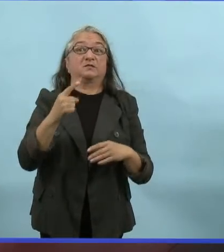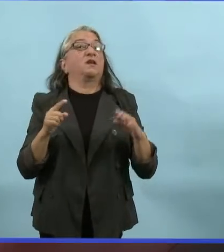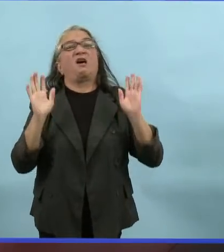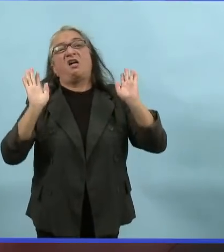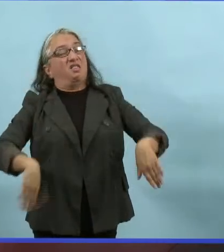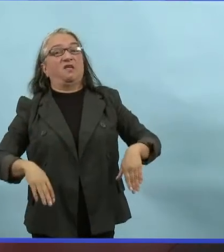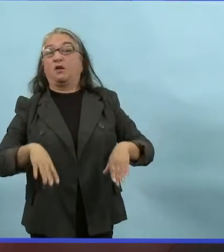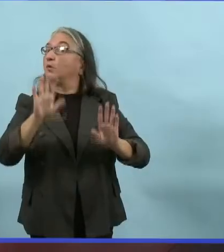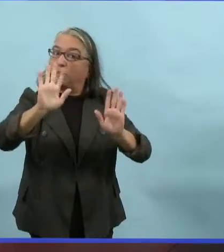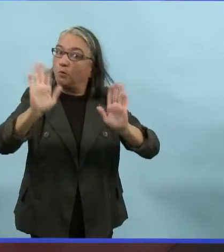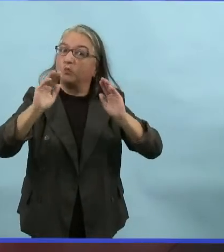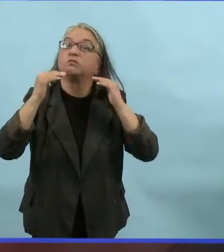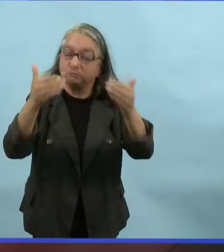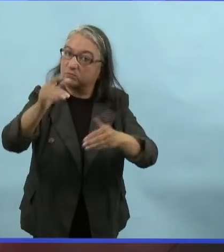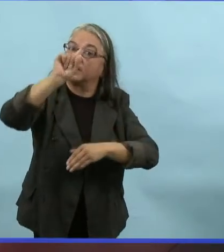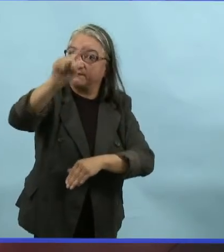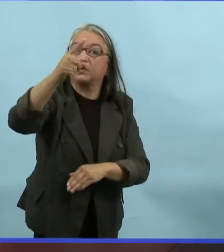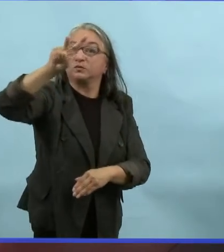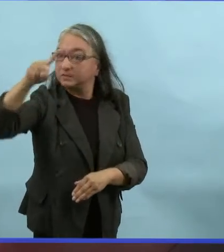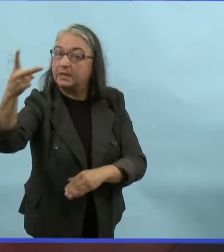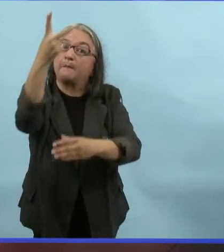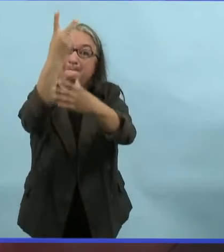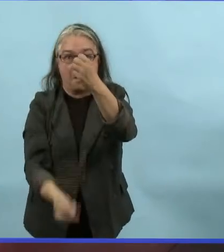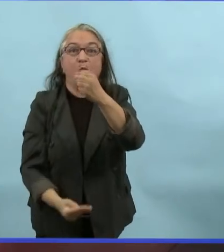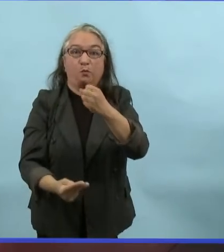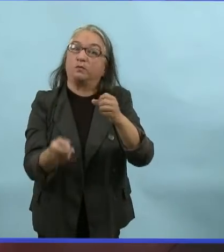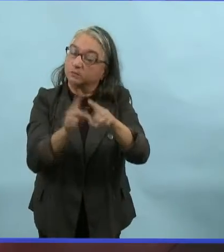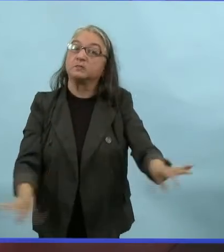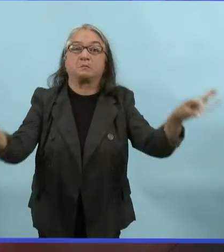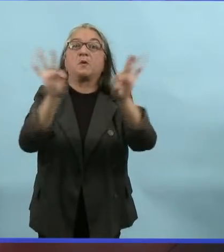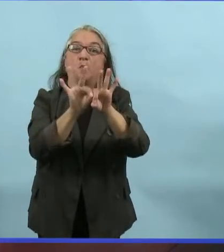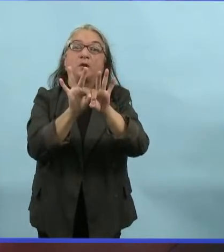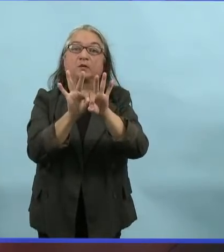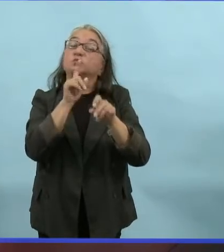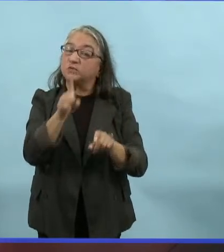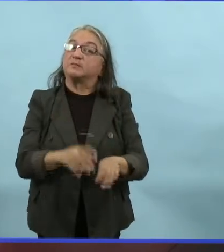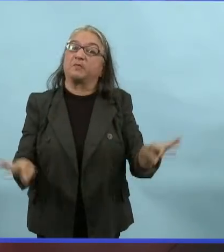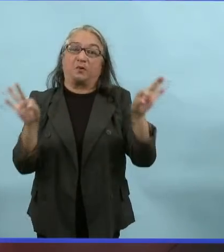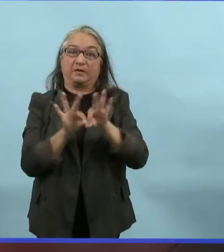grassroots works that's happening right now and all corners of the province trying to reach